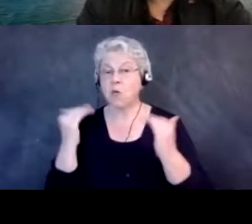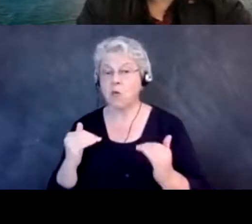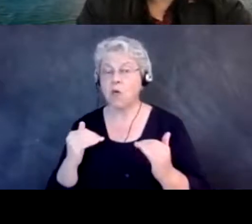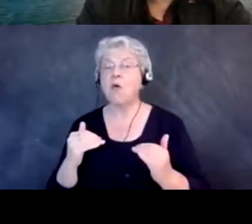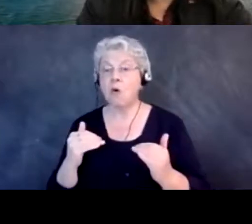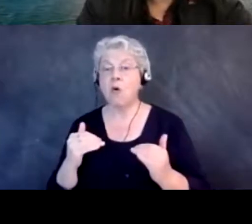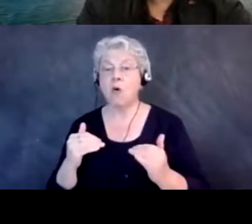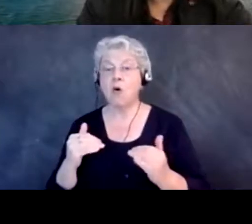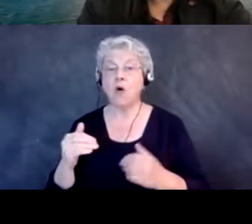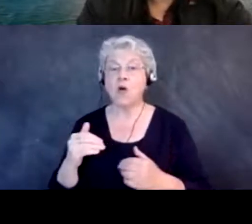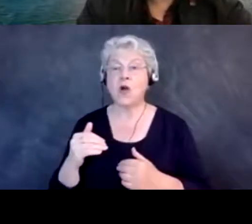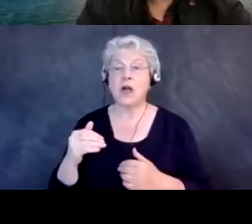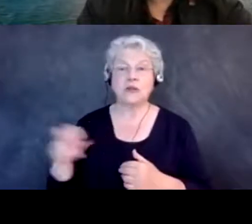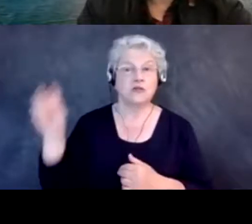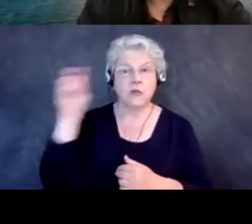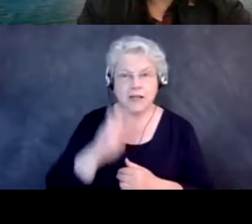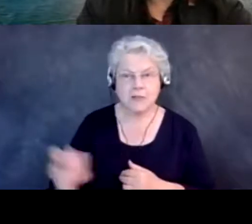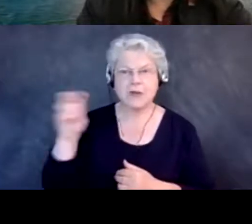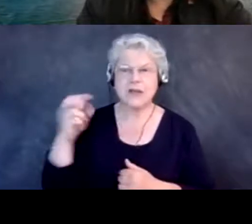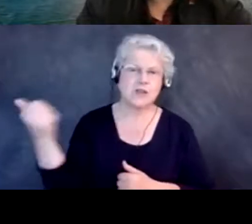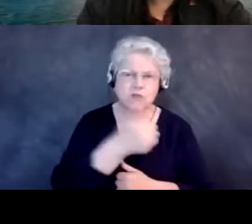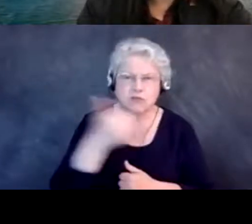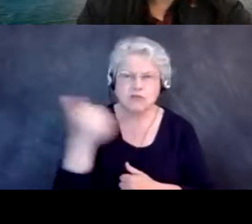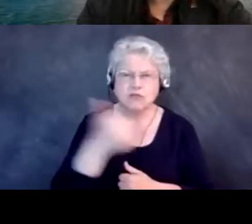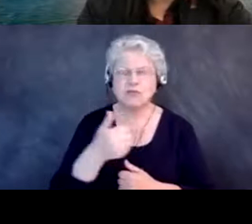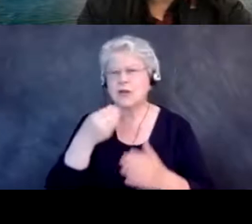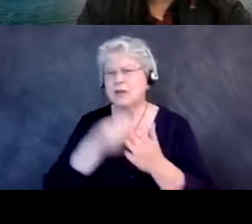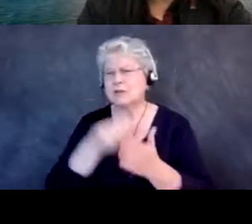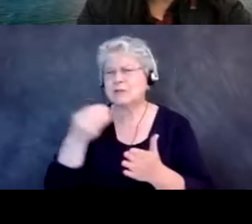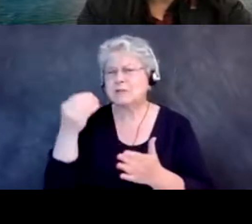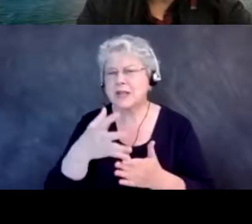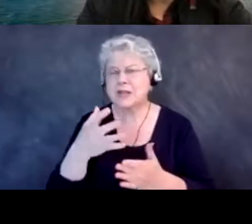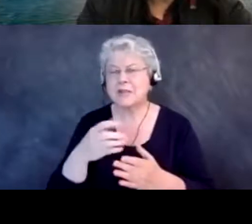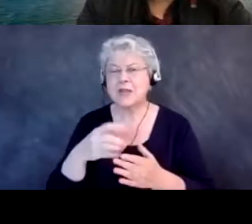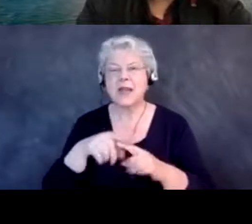costs so much for them to travel or that the quality of their road systems, et cetera. So